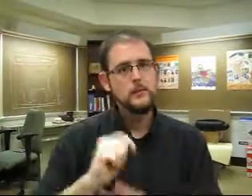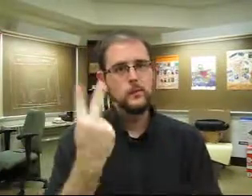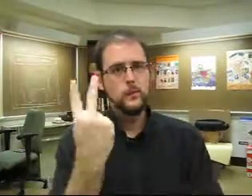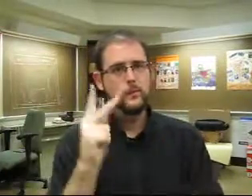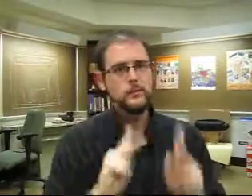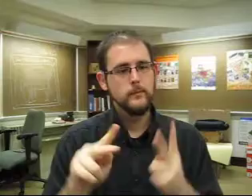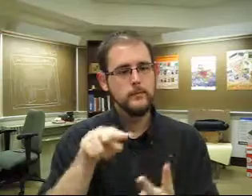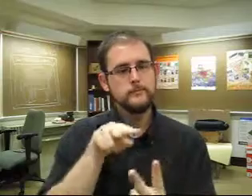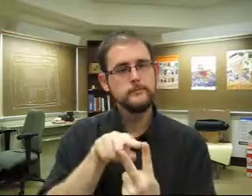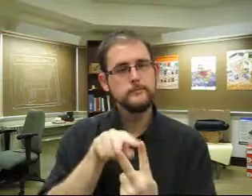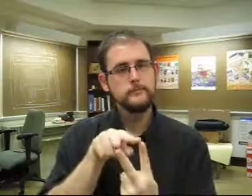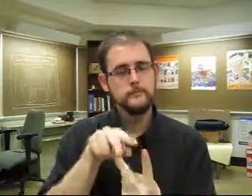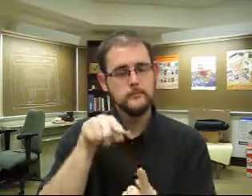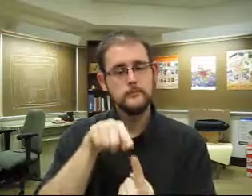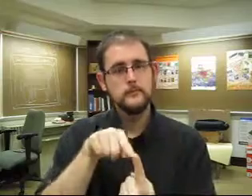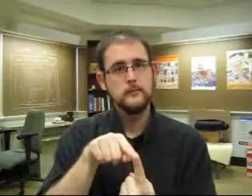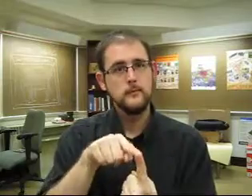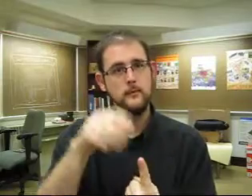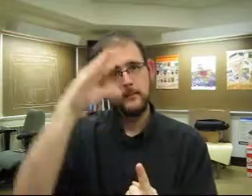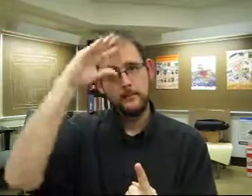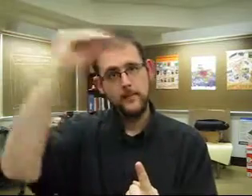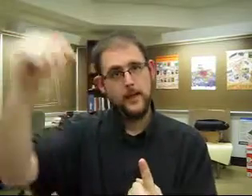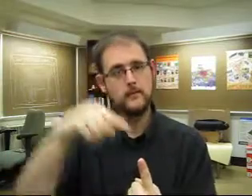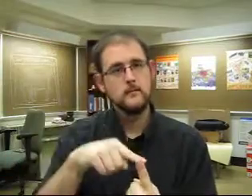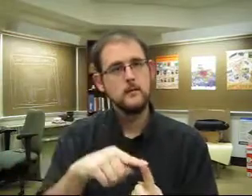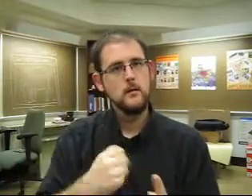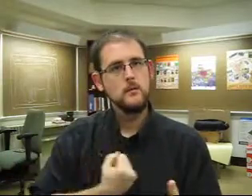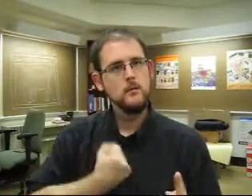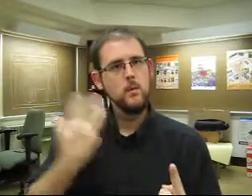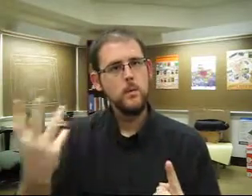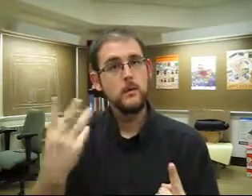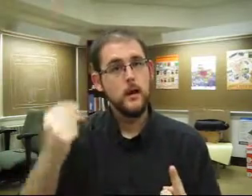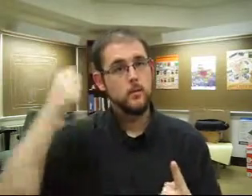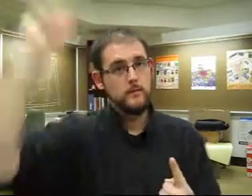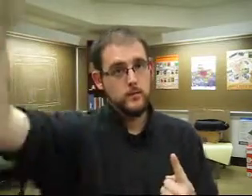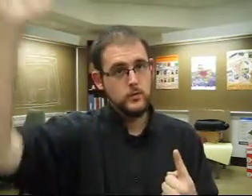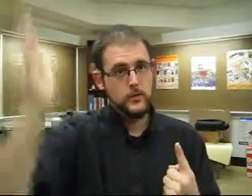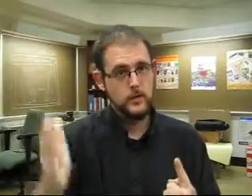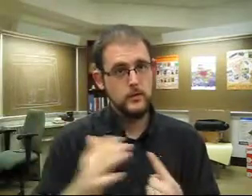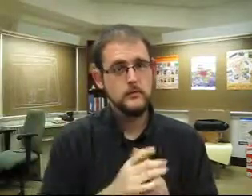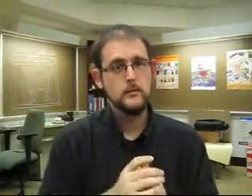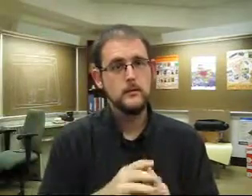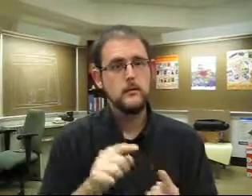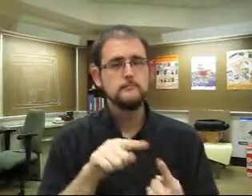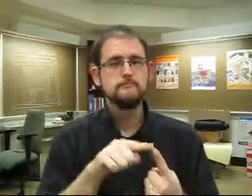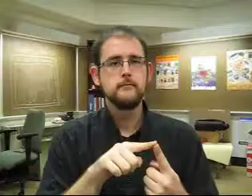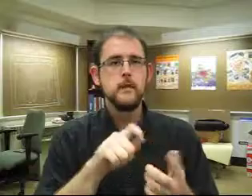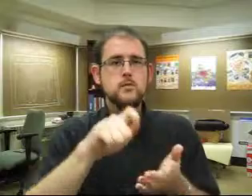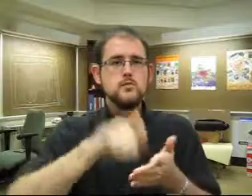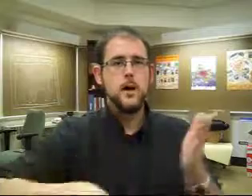There are two characters: a man, who's a poet and revolutionary.